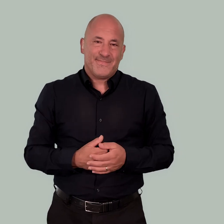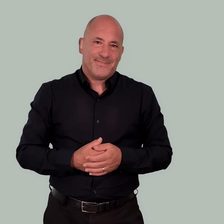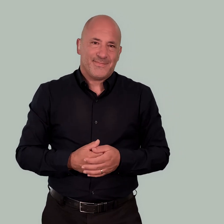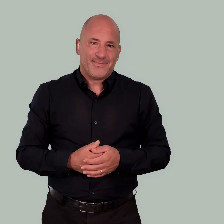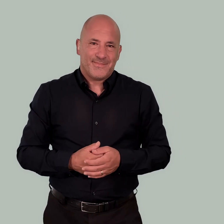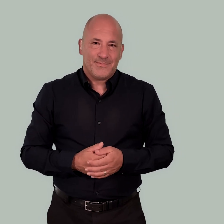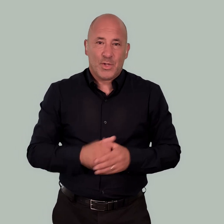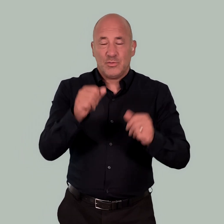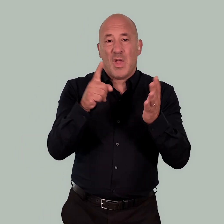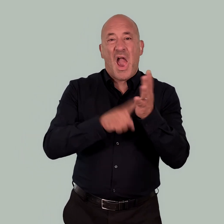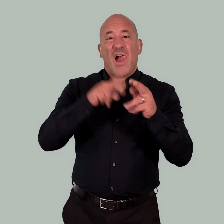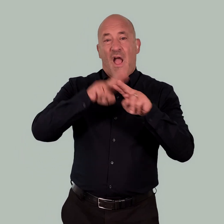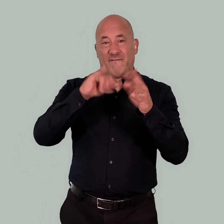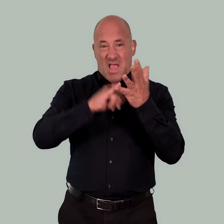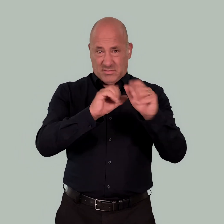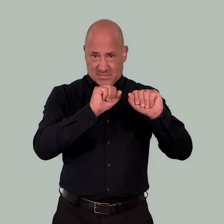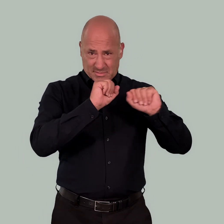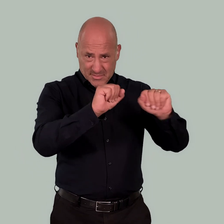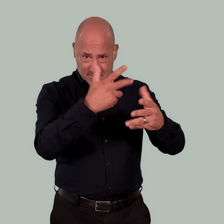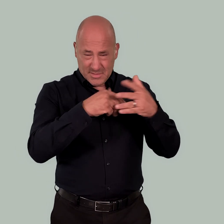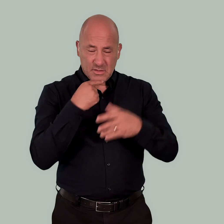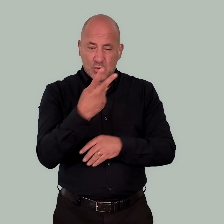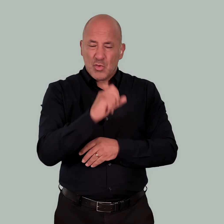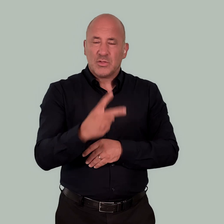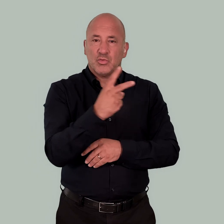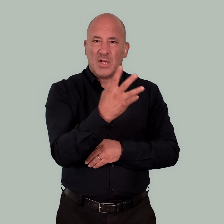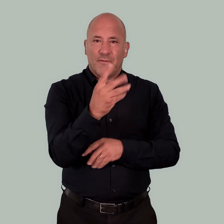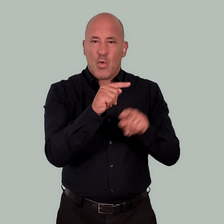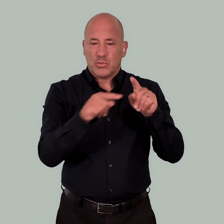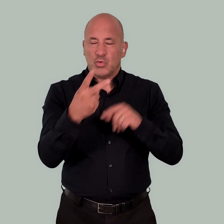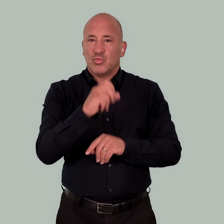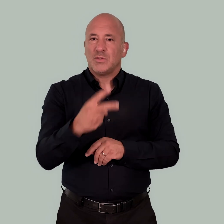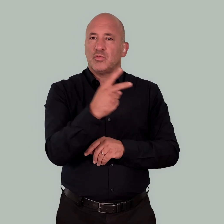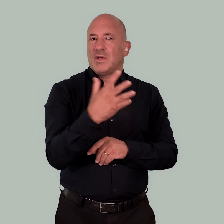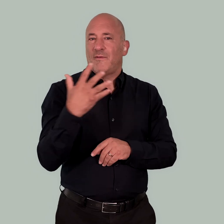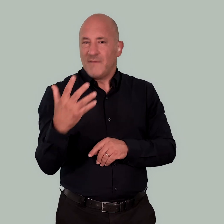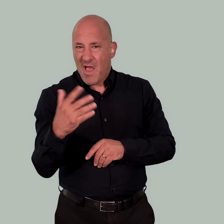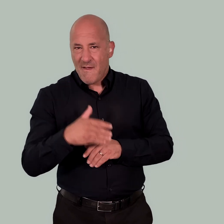2.9 According to the LFS, as of 2024/25,